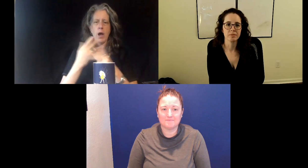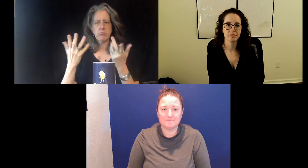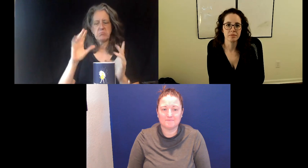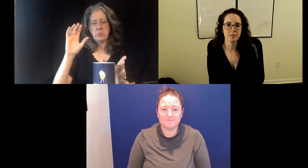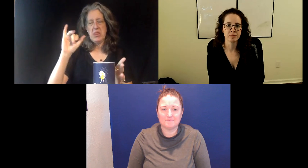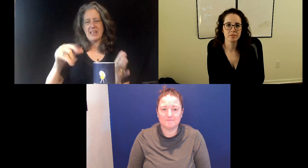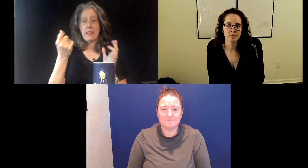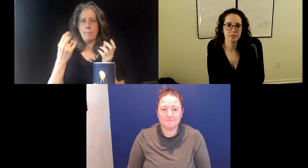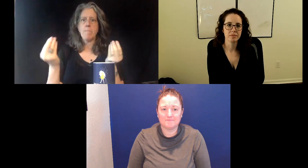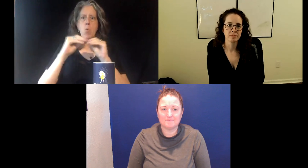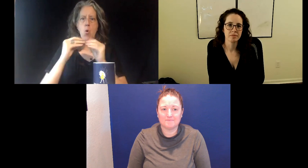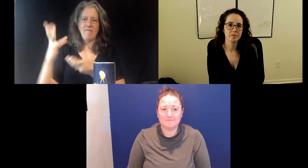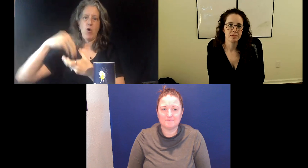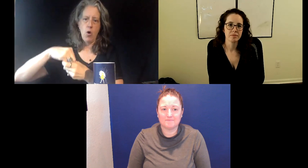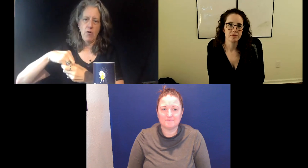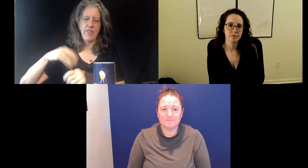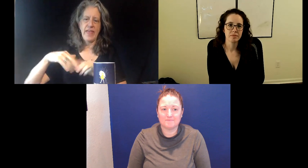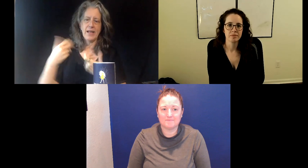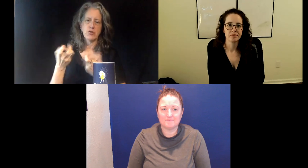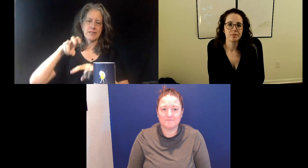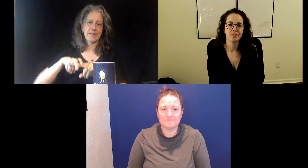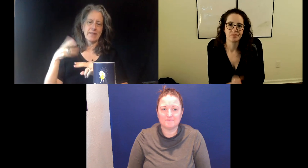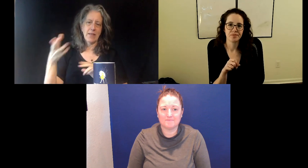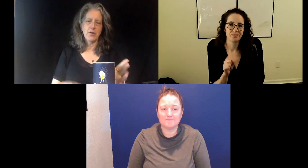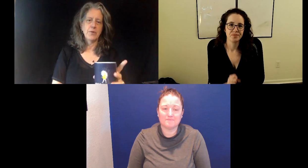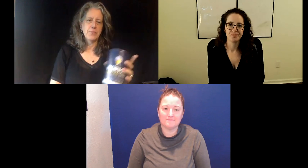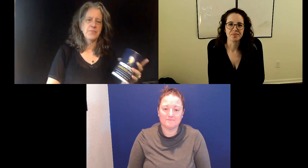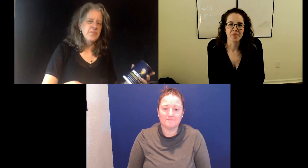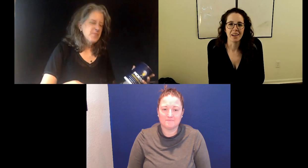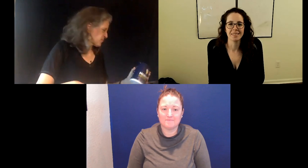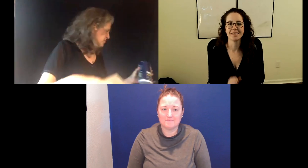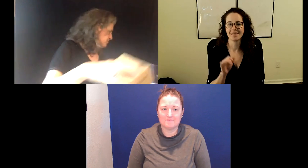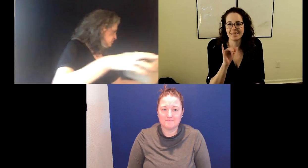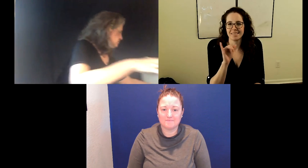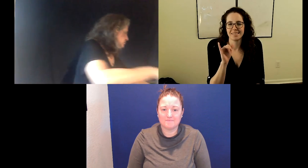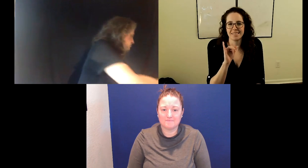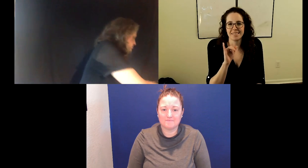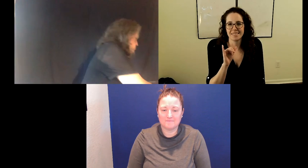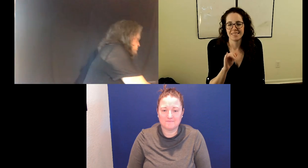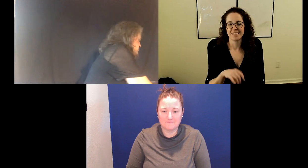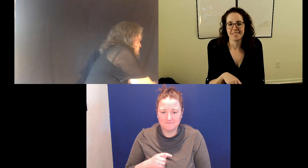they can figure out their problems based on more real life objects and is more involved